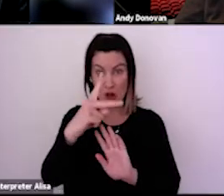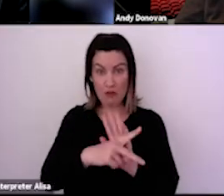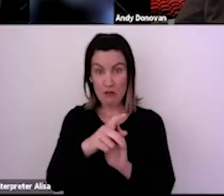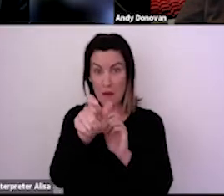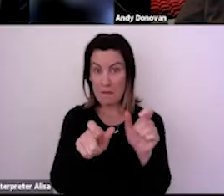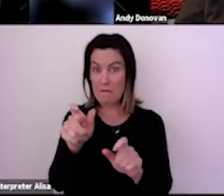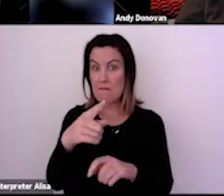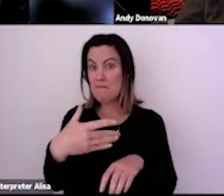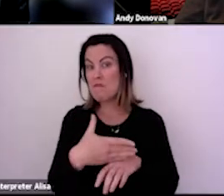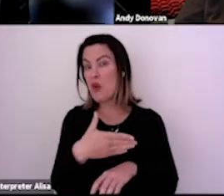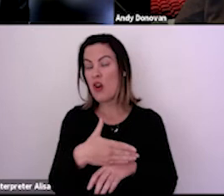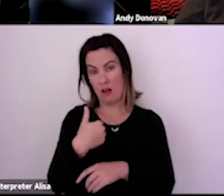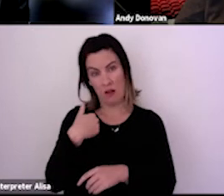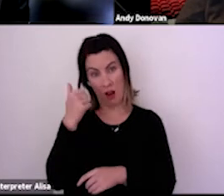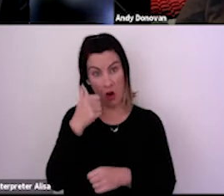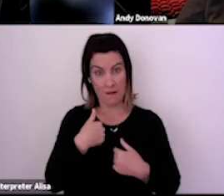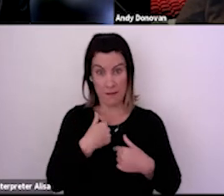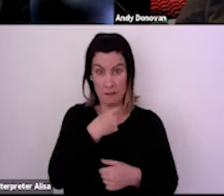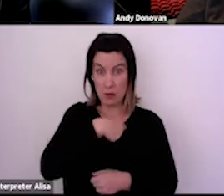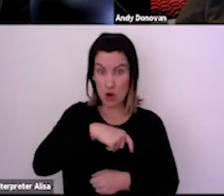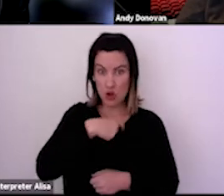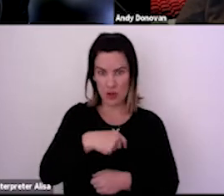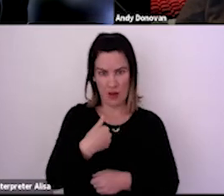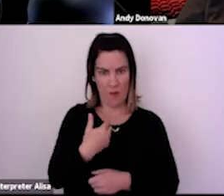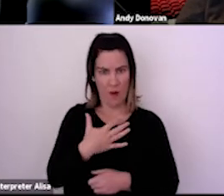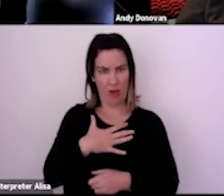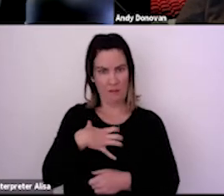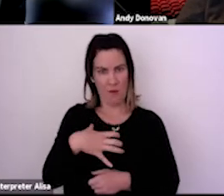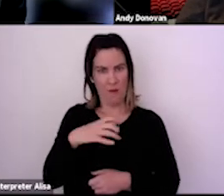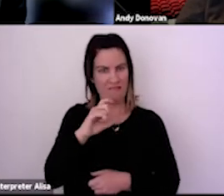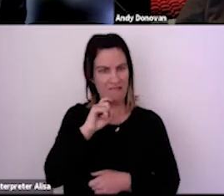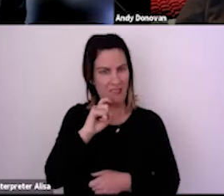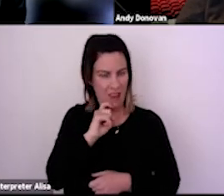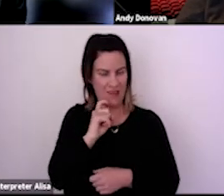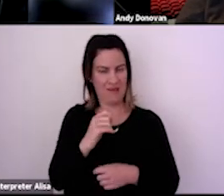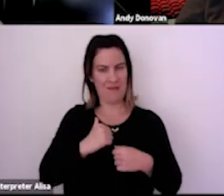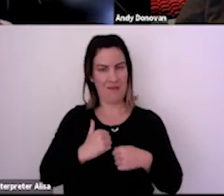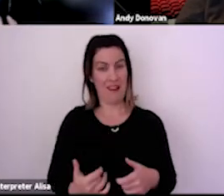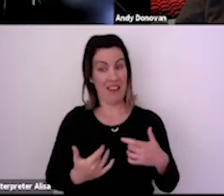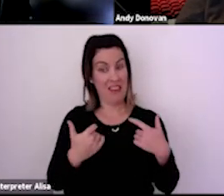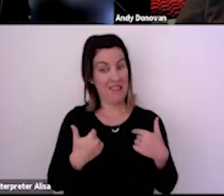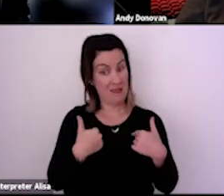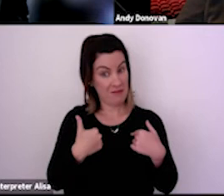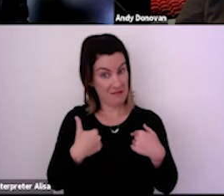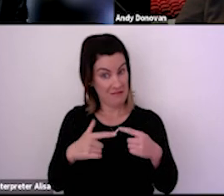more fun in my life right now. I would love to hear if I am alone in that or, are you with many?